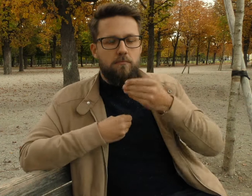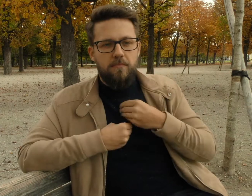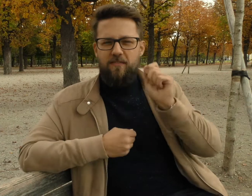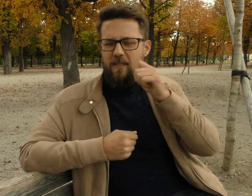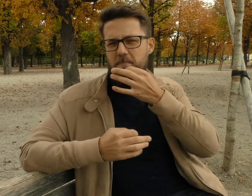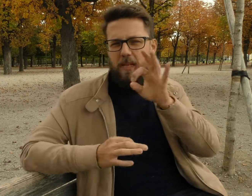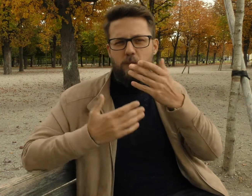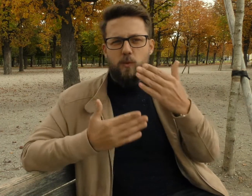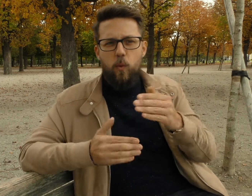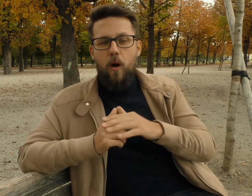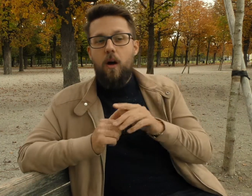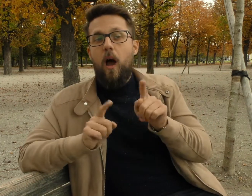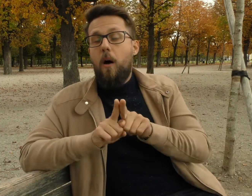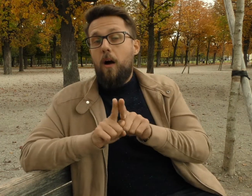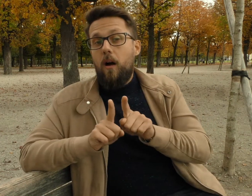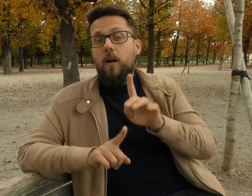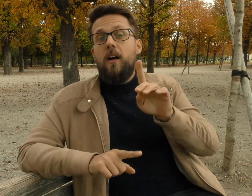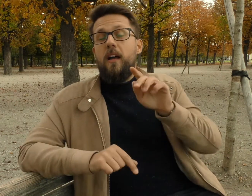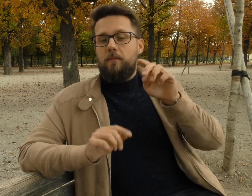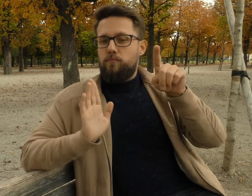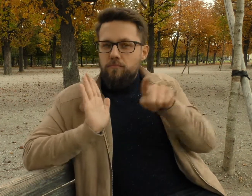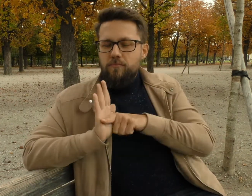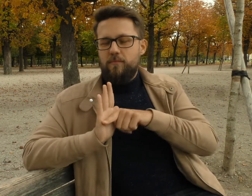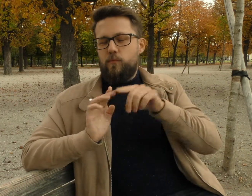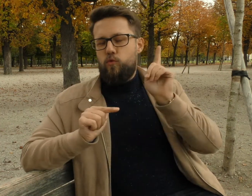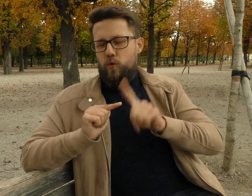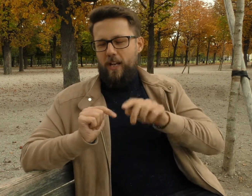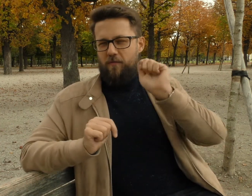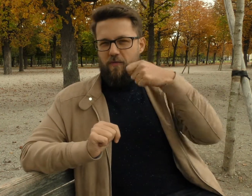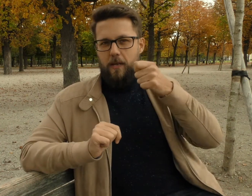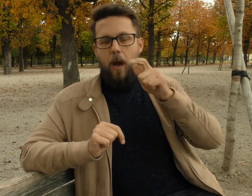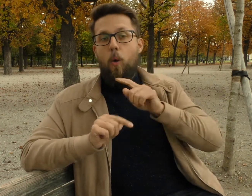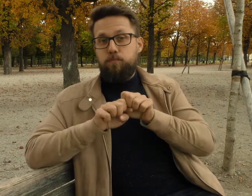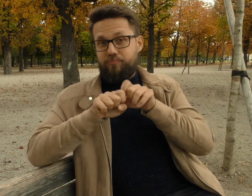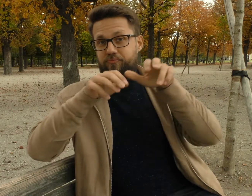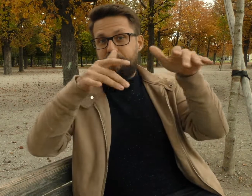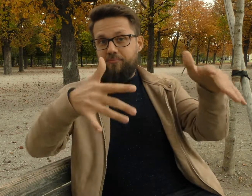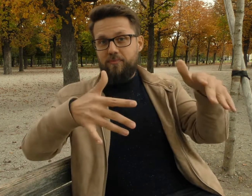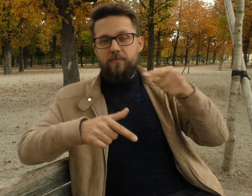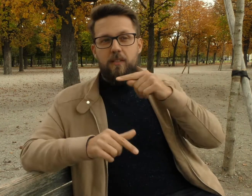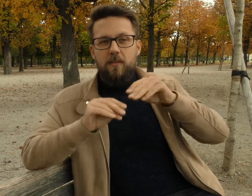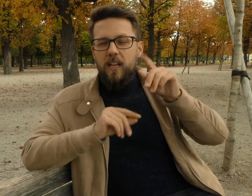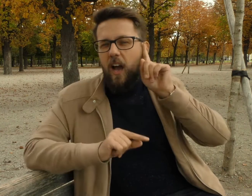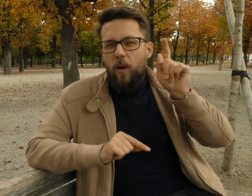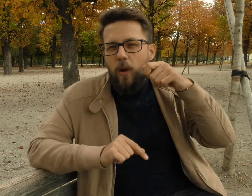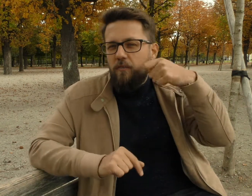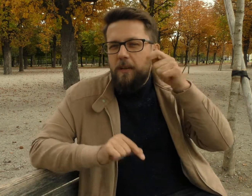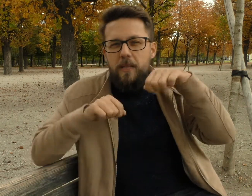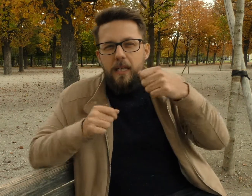When they share how they would have preferred the film. And of course, negative or bad things about a film also spread quickly, "Have you heard there's a deaf movie